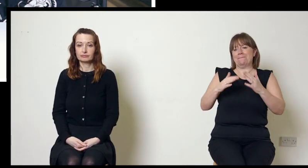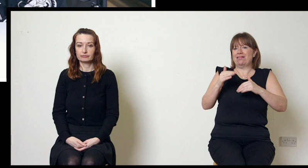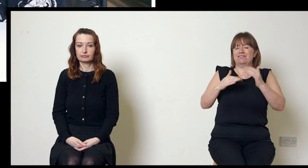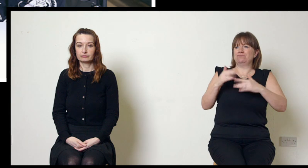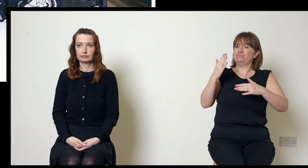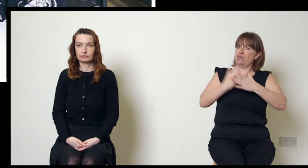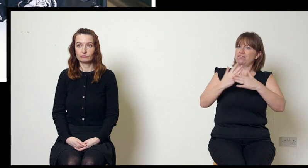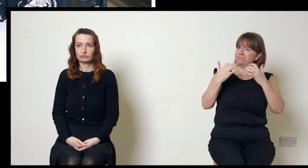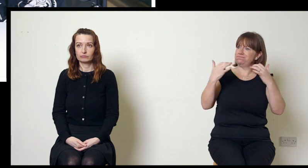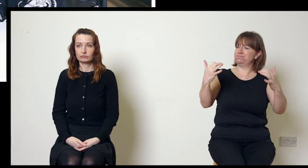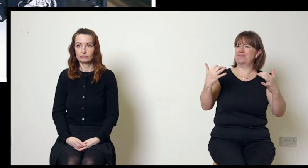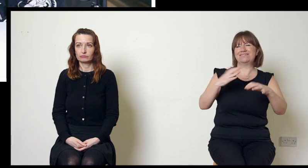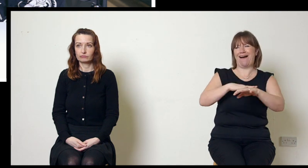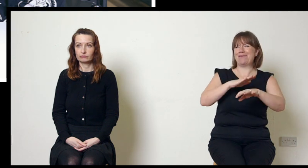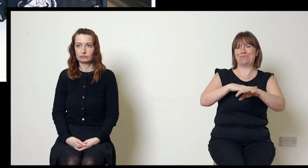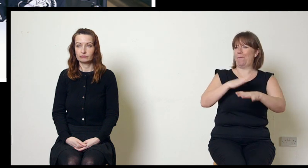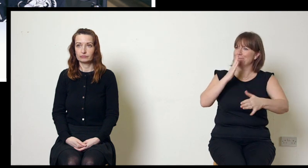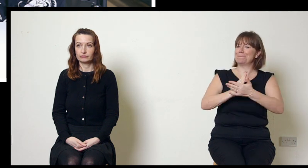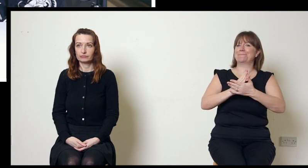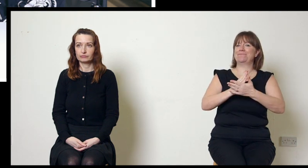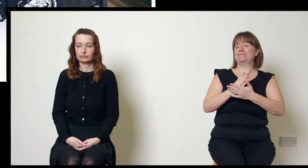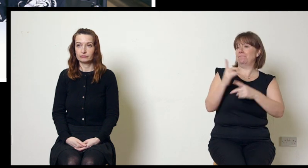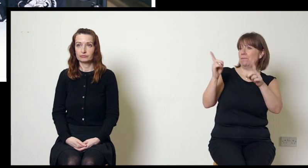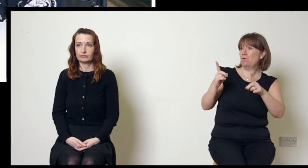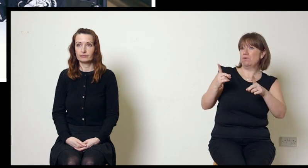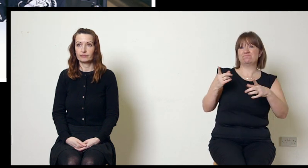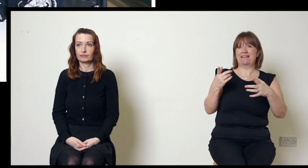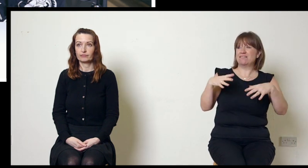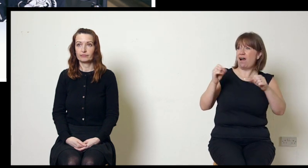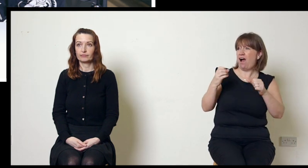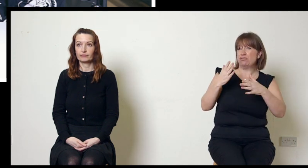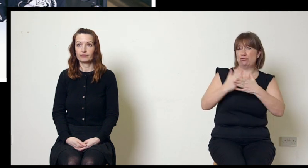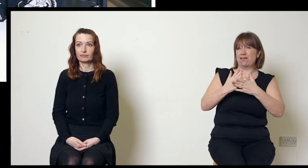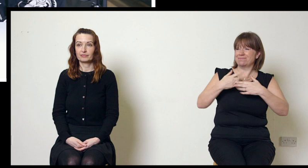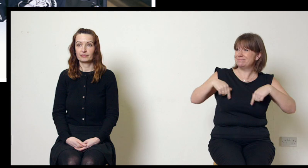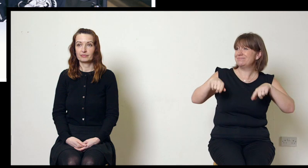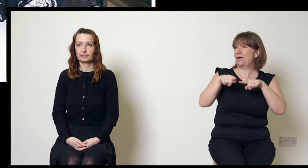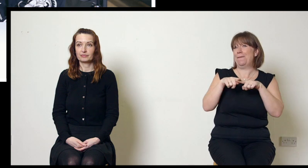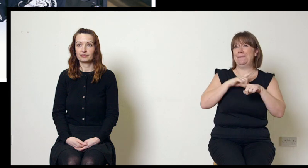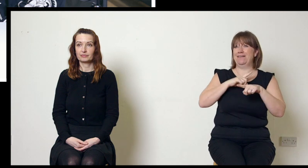It doesn't happen overnight. But, people start to trust you because you're putting in place things that are accessible and we don't get it right all the time,